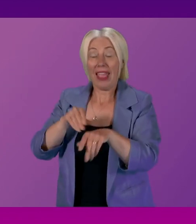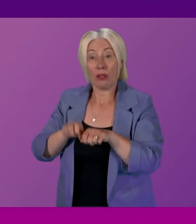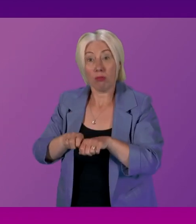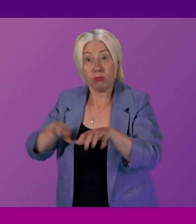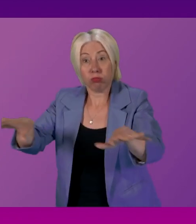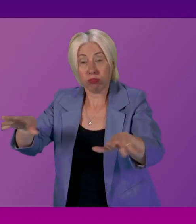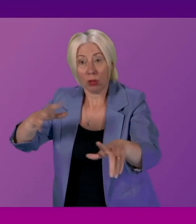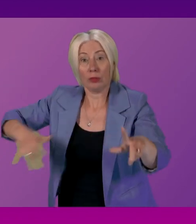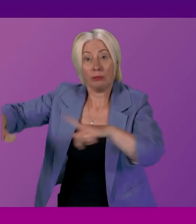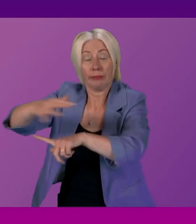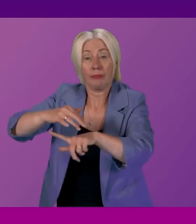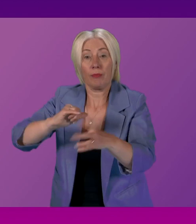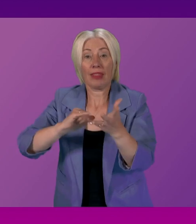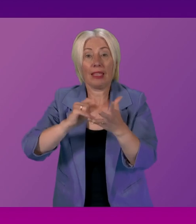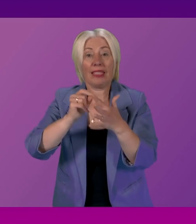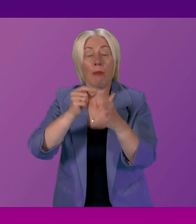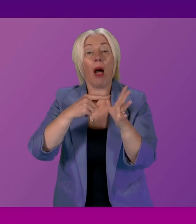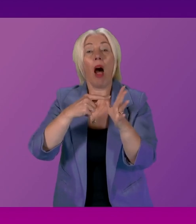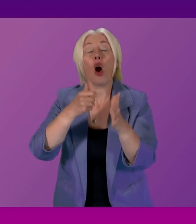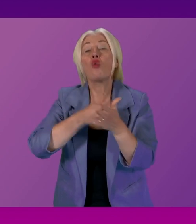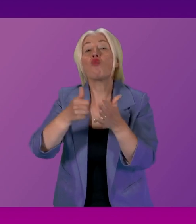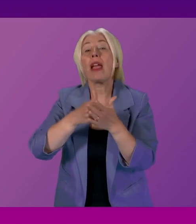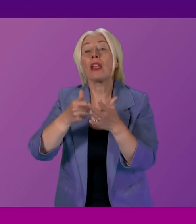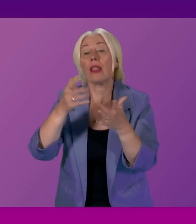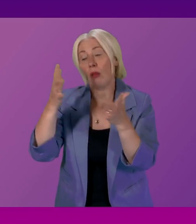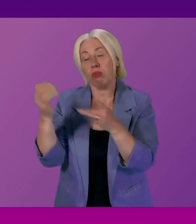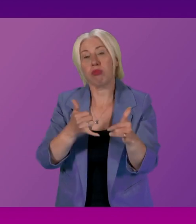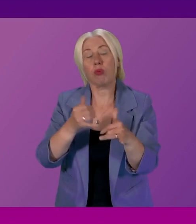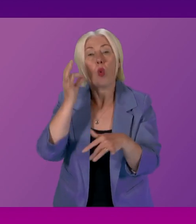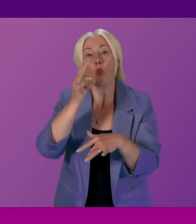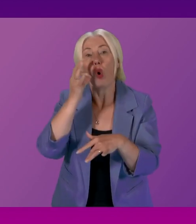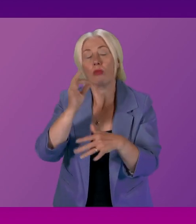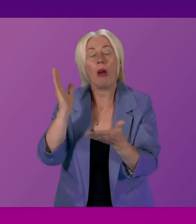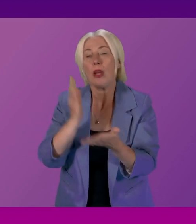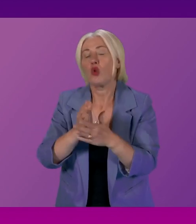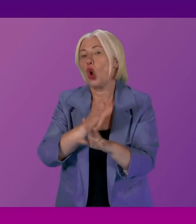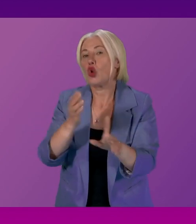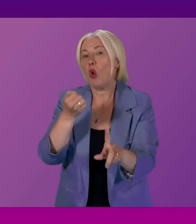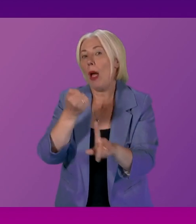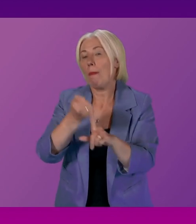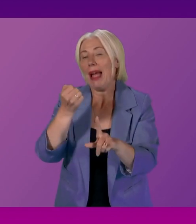SEPA regularly monitors the water environment to ensure that it is not impacted by sewage spills.